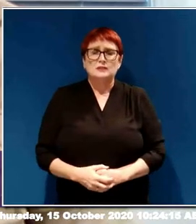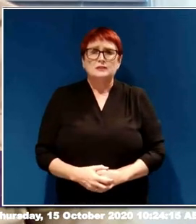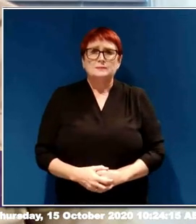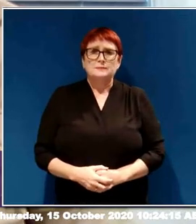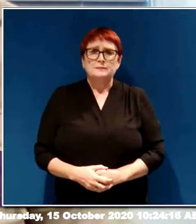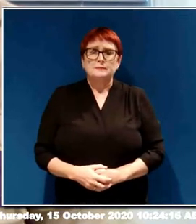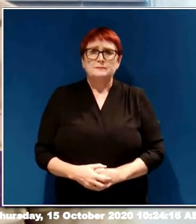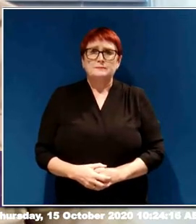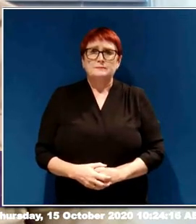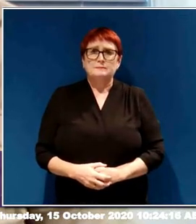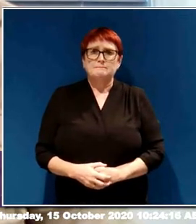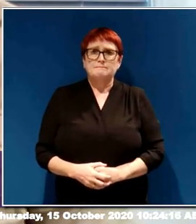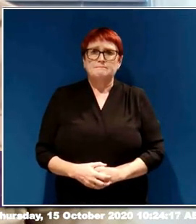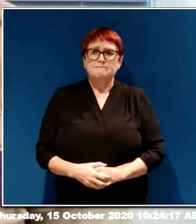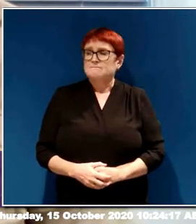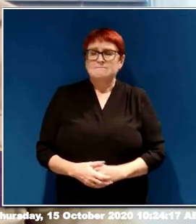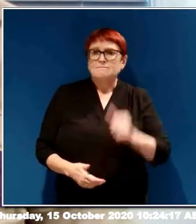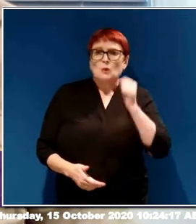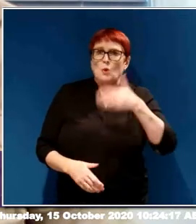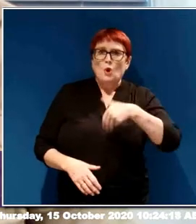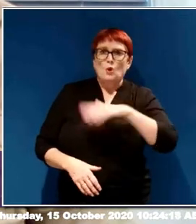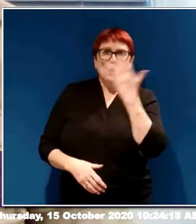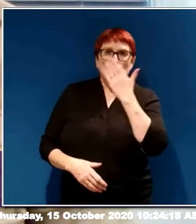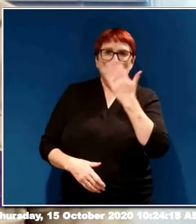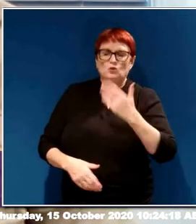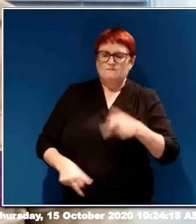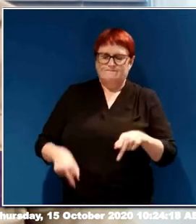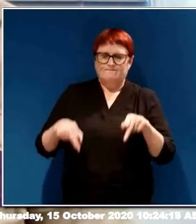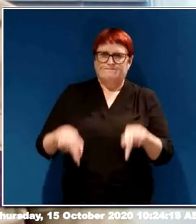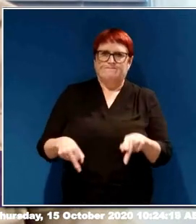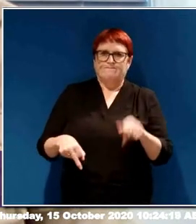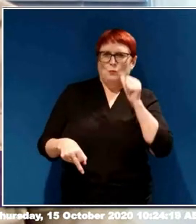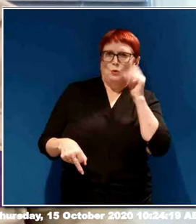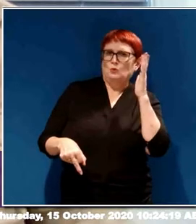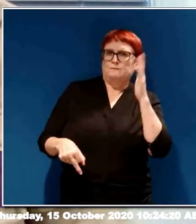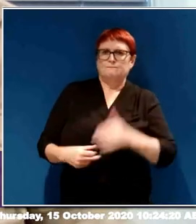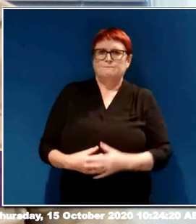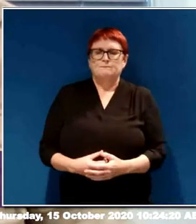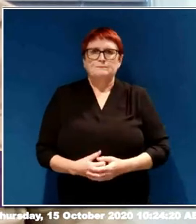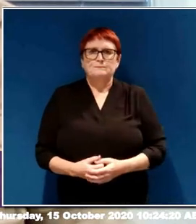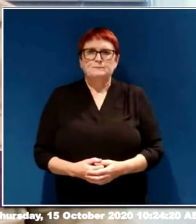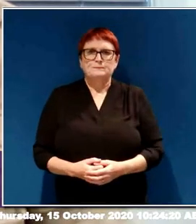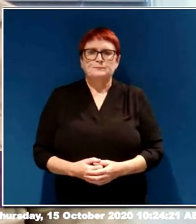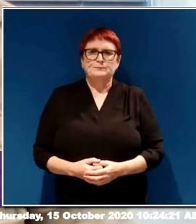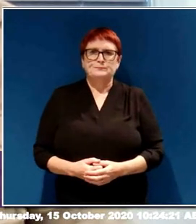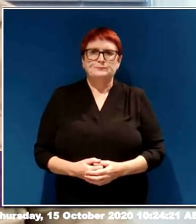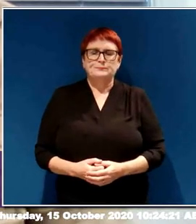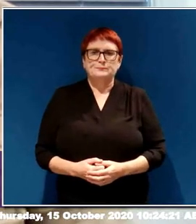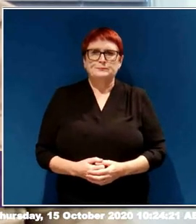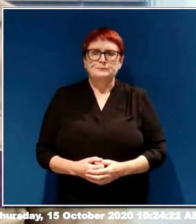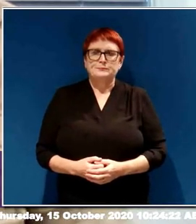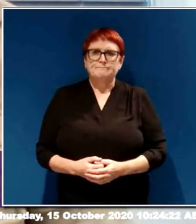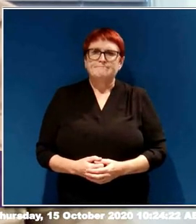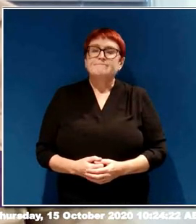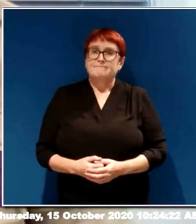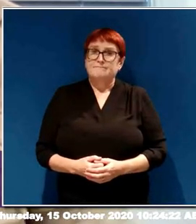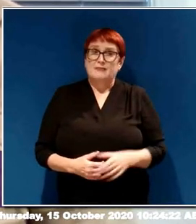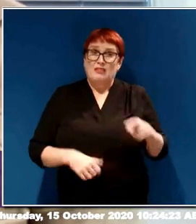so he didn't want to go at all. So that was a really, really tough year.